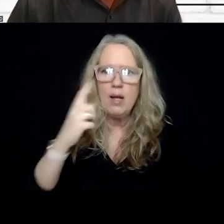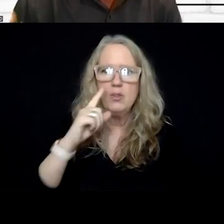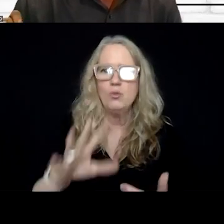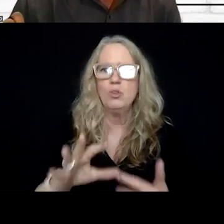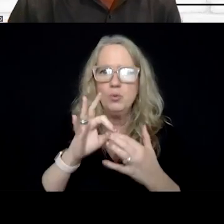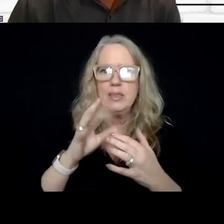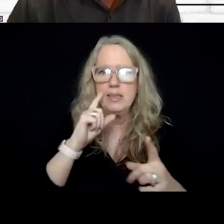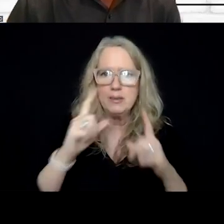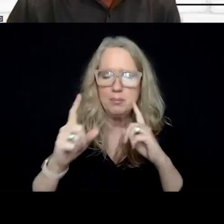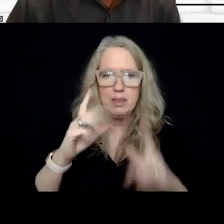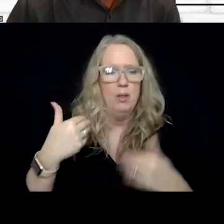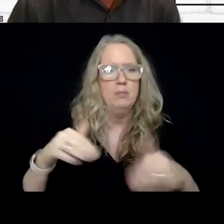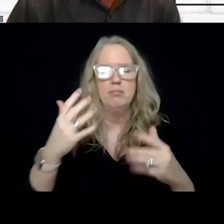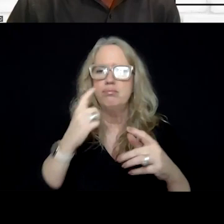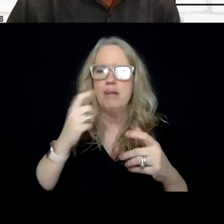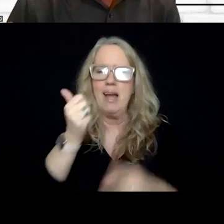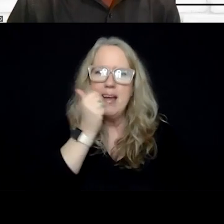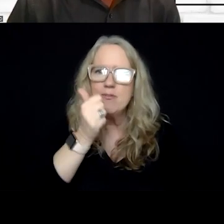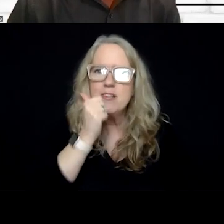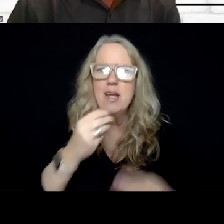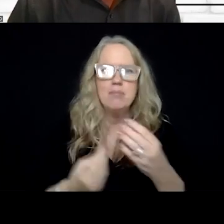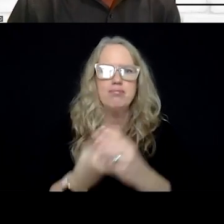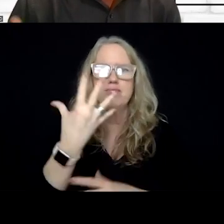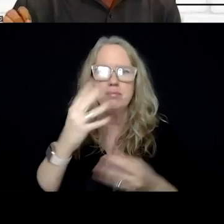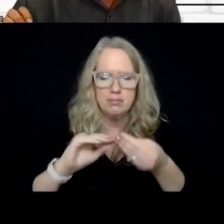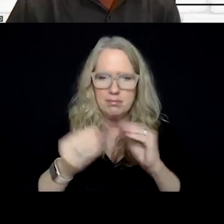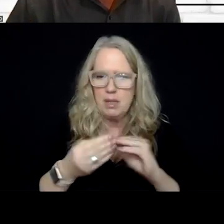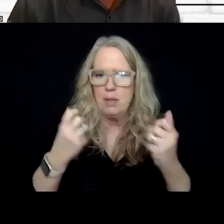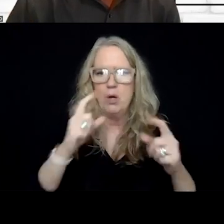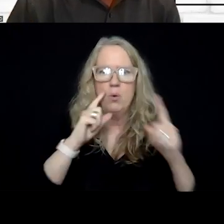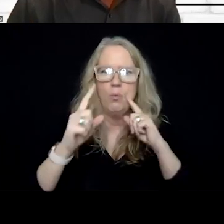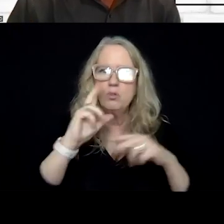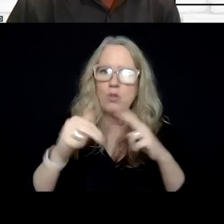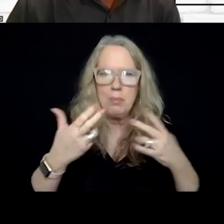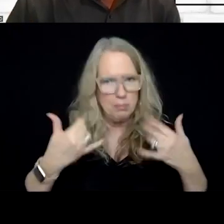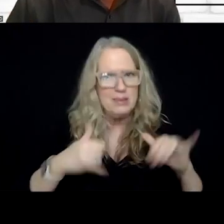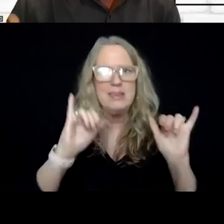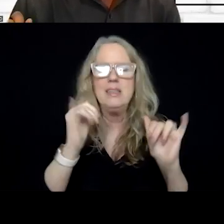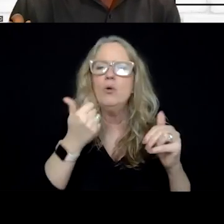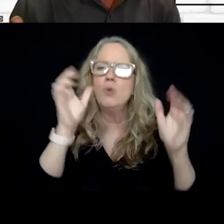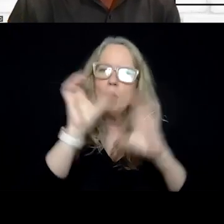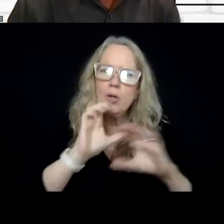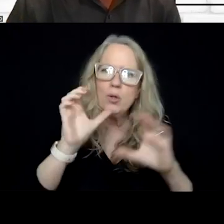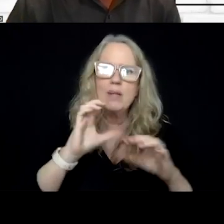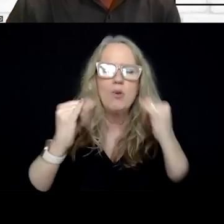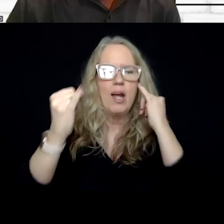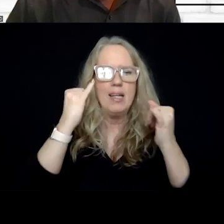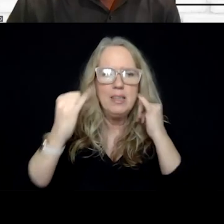THE NUMBERS ARE GROWING EVERY DAY. WE ARE TALKING ABOUT THAT, BUT STILL LOOKING FOR IDEAS FROM EACH AND EVERY ONE OF YOU.